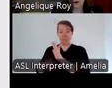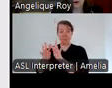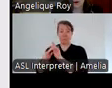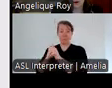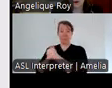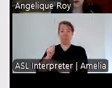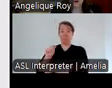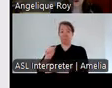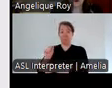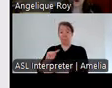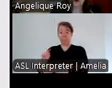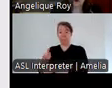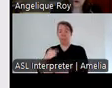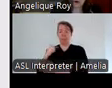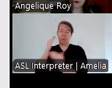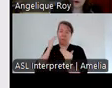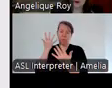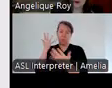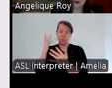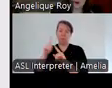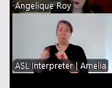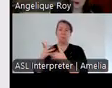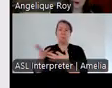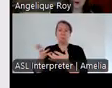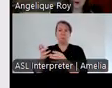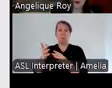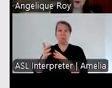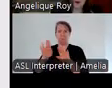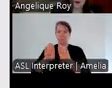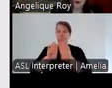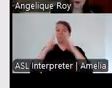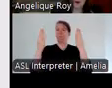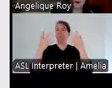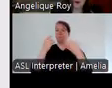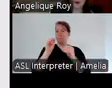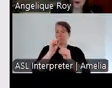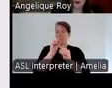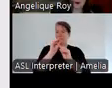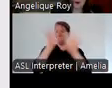however, we wanted to give everyone a quick idea of what's involved, regardless of